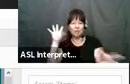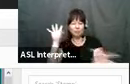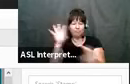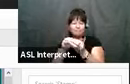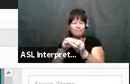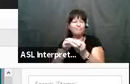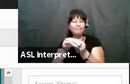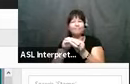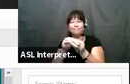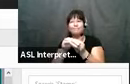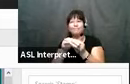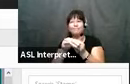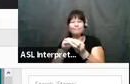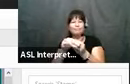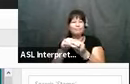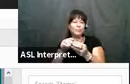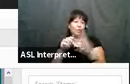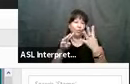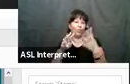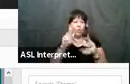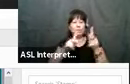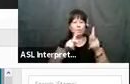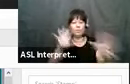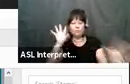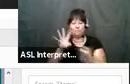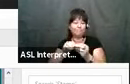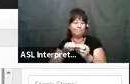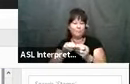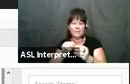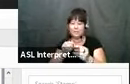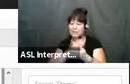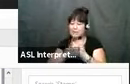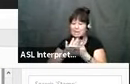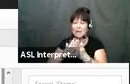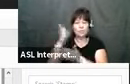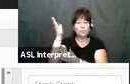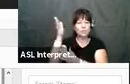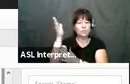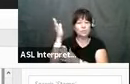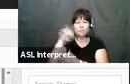really nice presentation that may answer some of these questions.